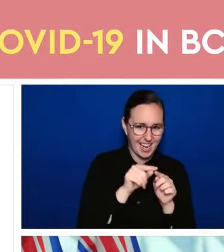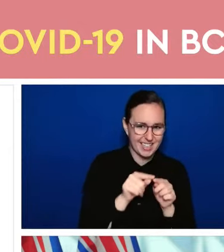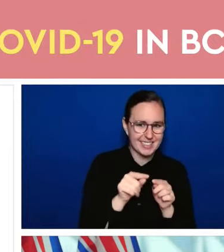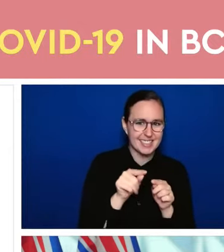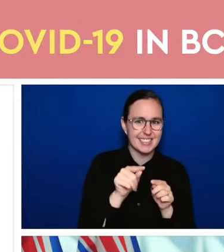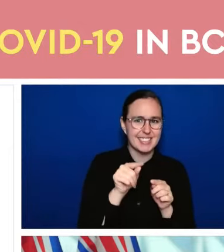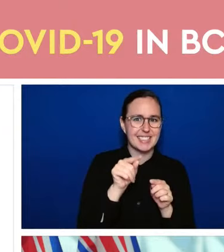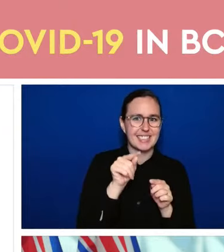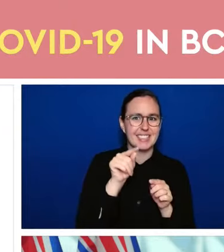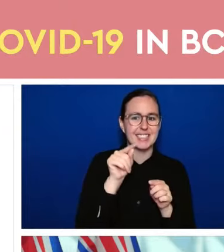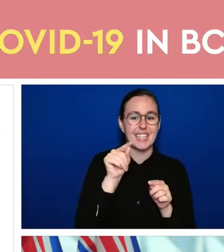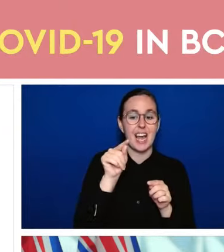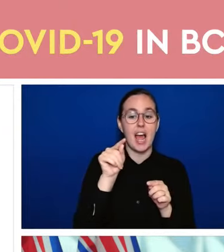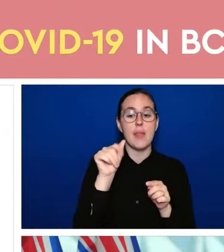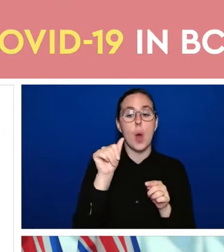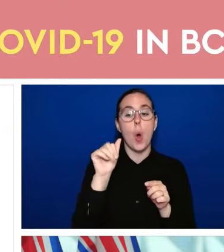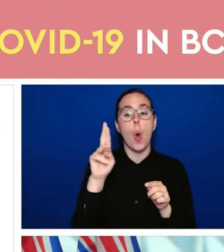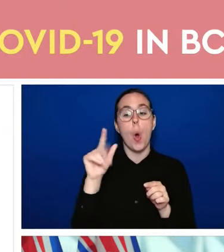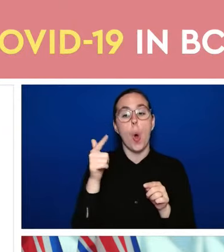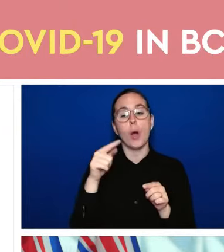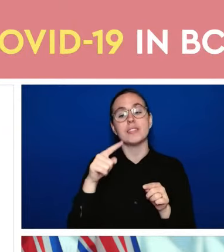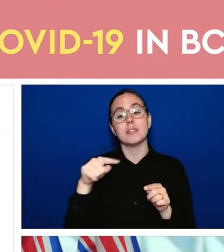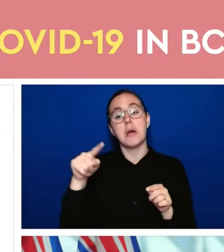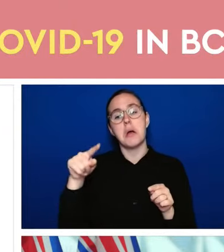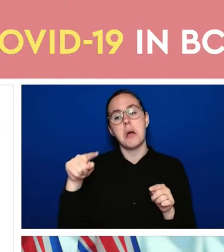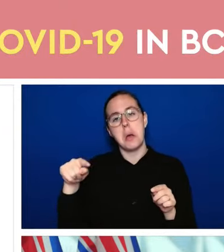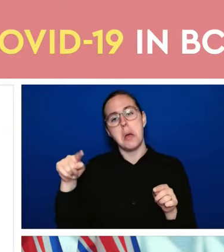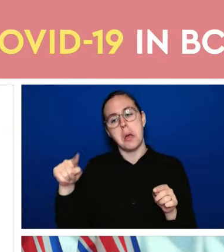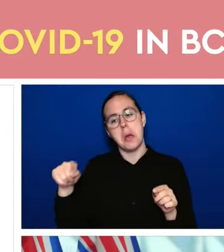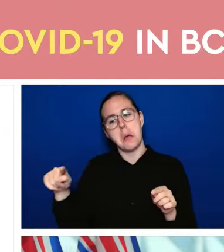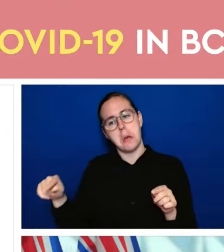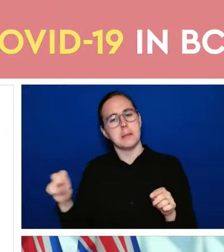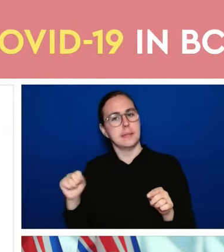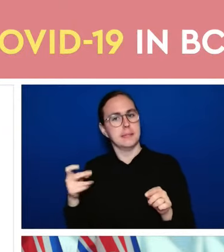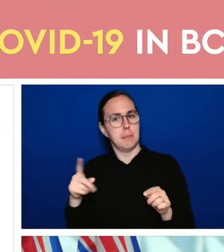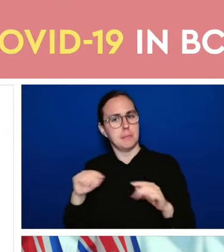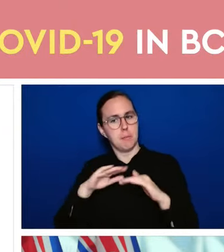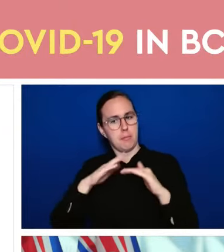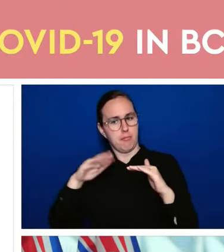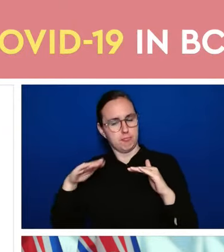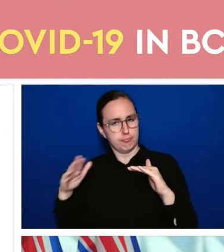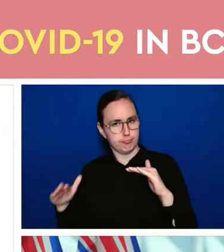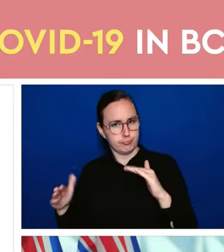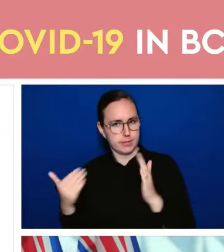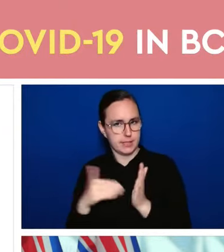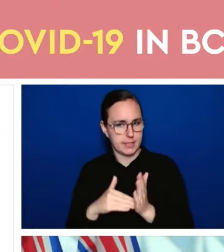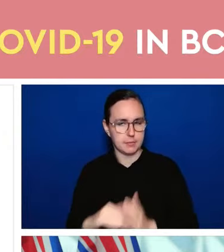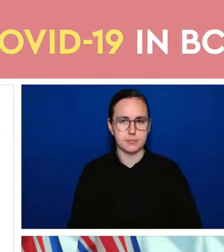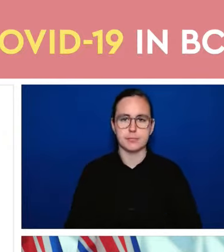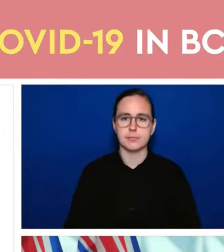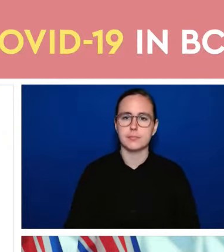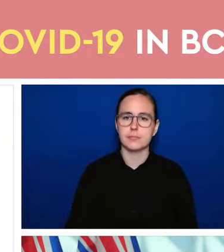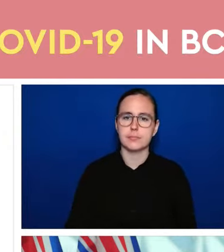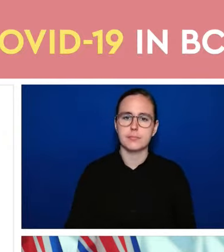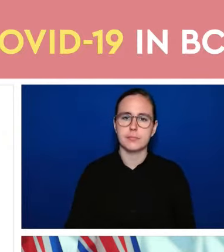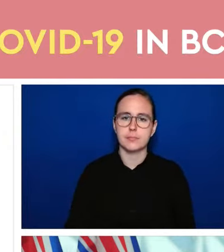into August and September. But as you know we changed to looking at all cars